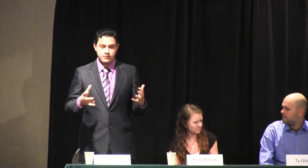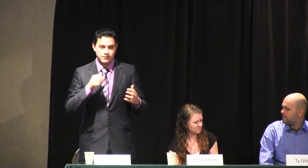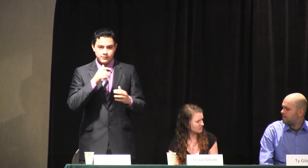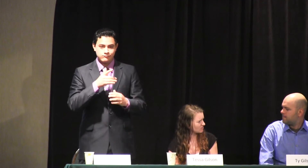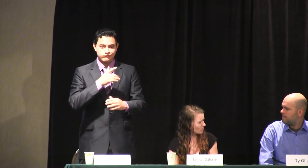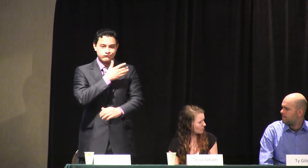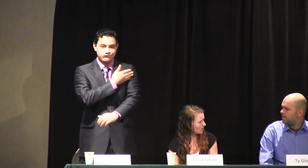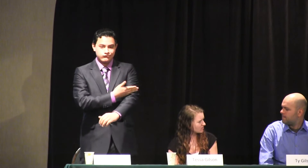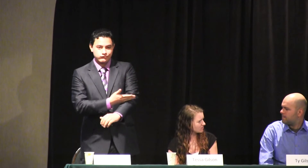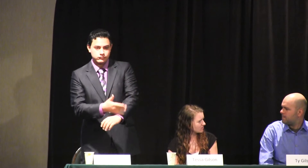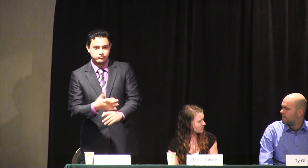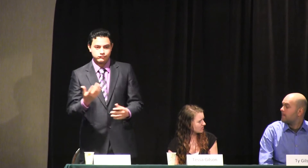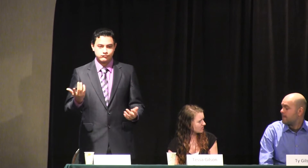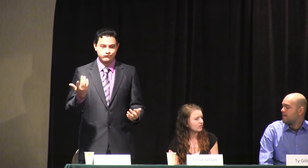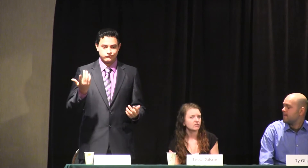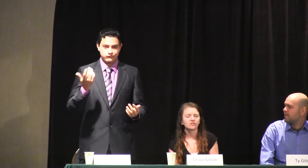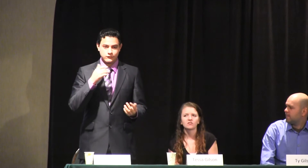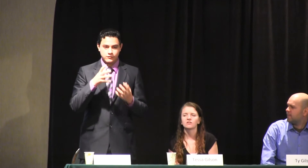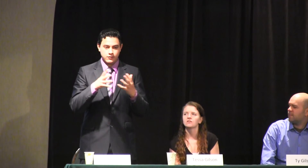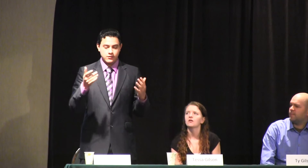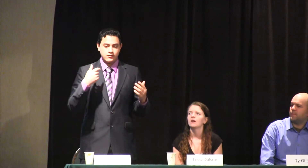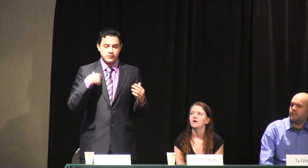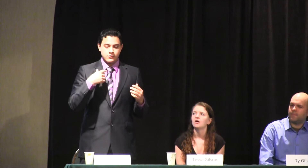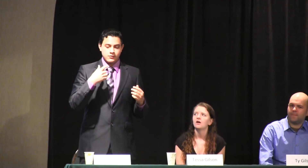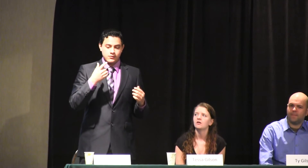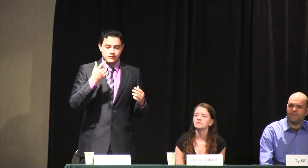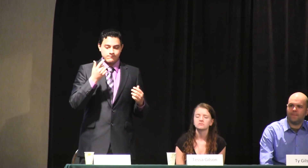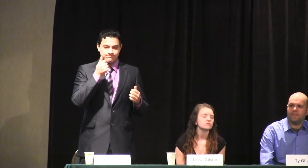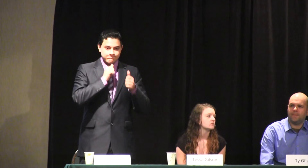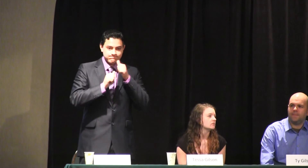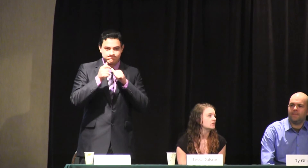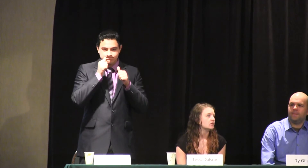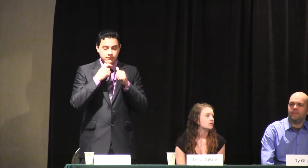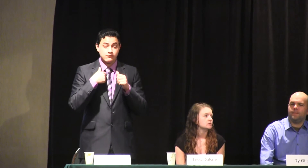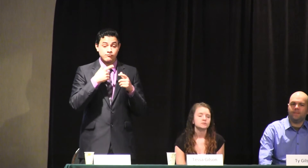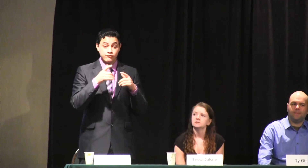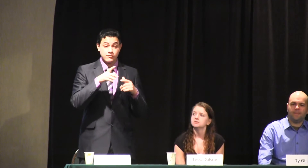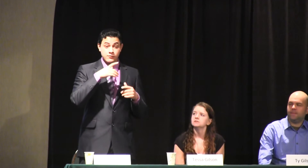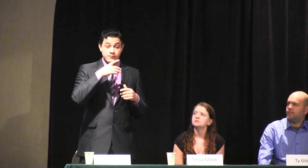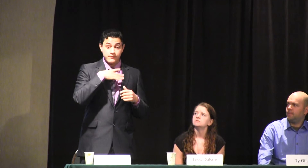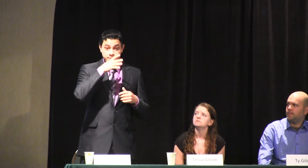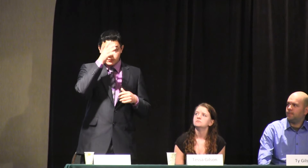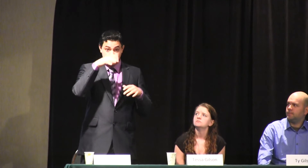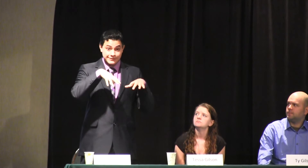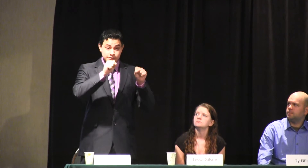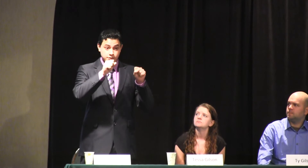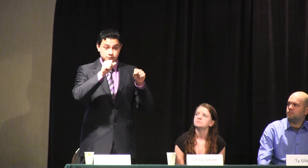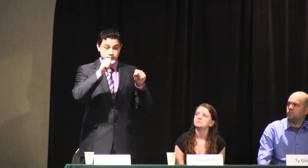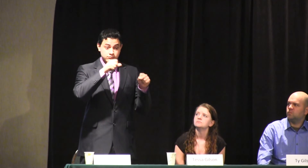and they didn't really help me that much, so things weren't going really well for me at all, but I tried to do my best.